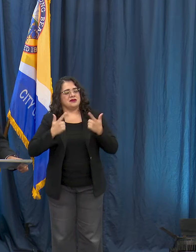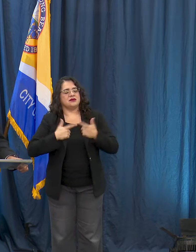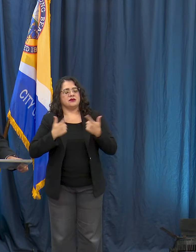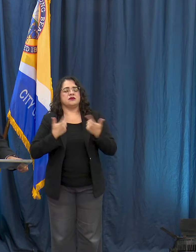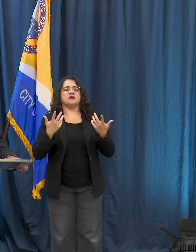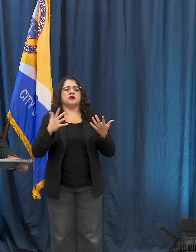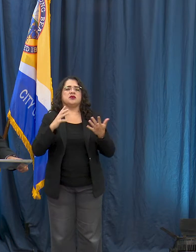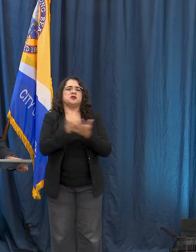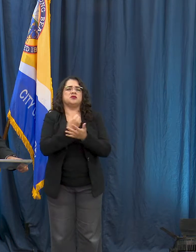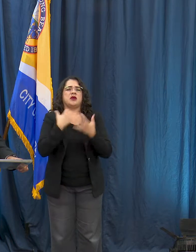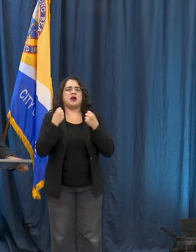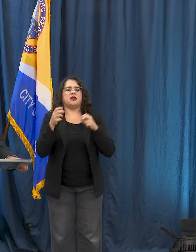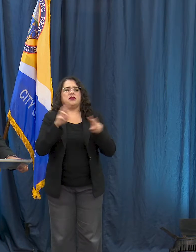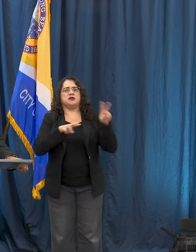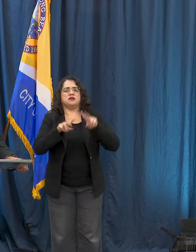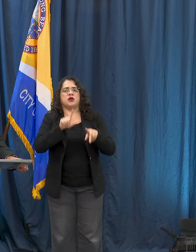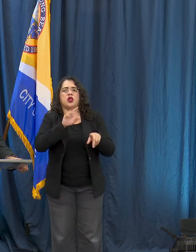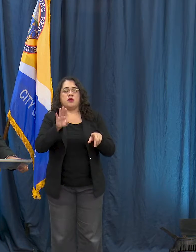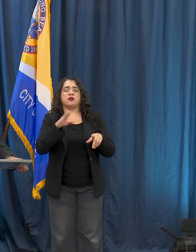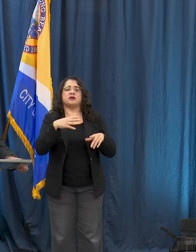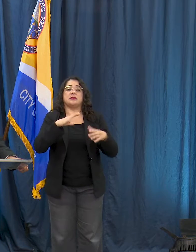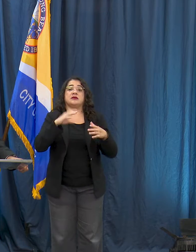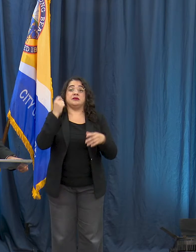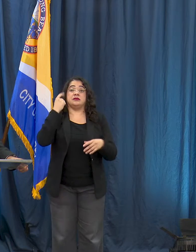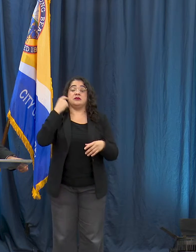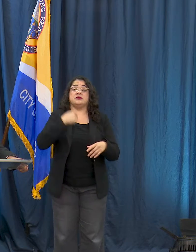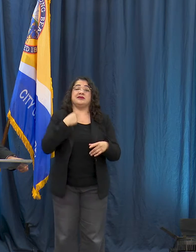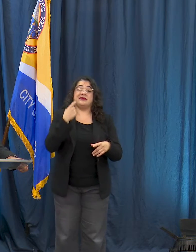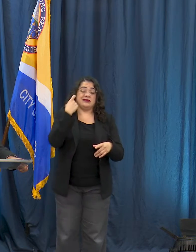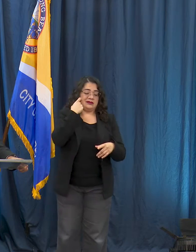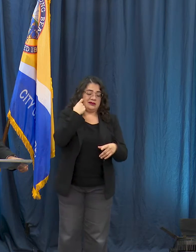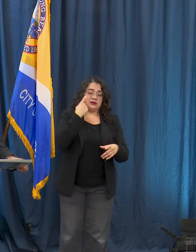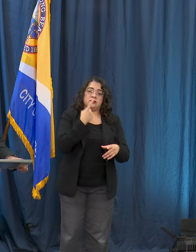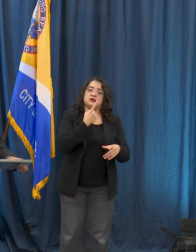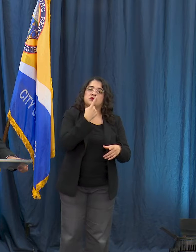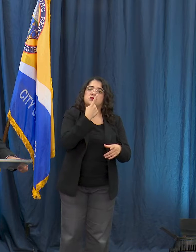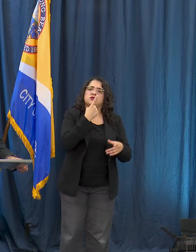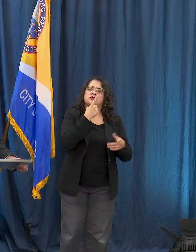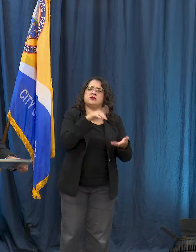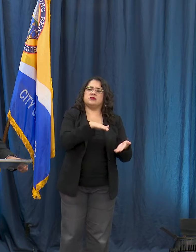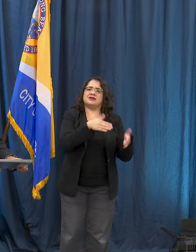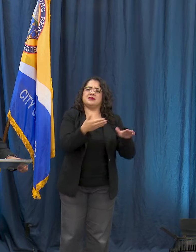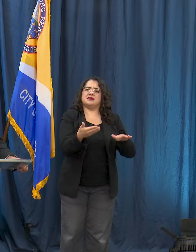opportunity as you probably also heard, we lost a Long Beach police officer